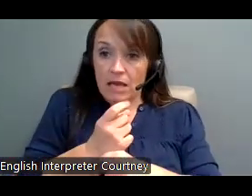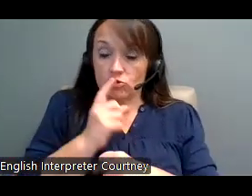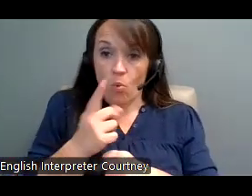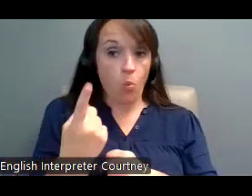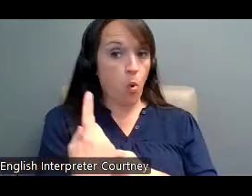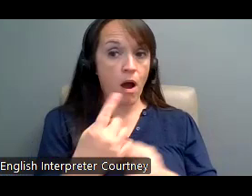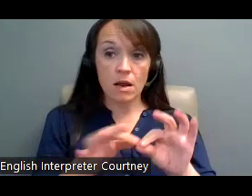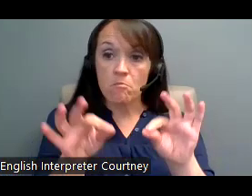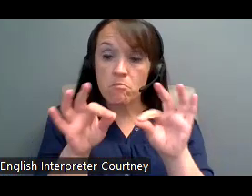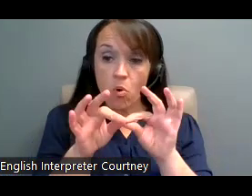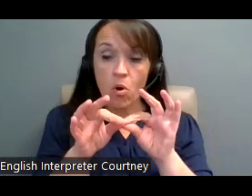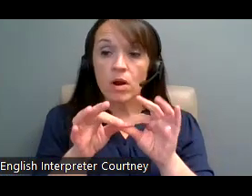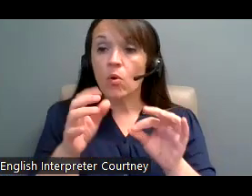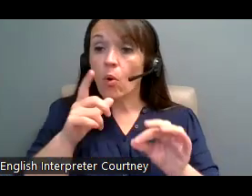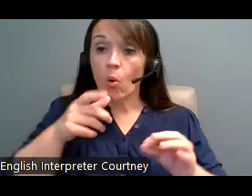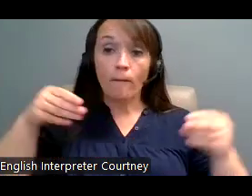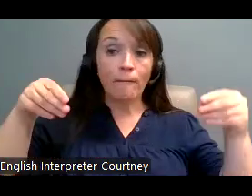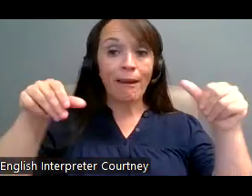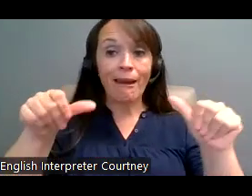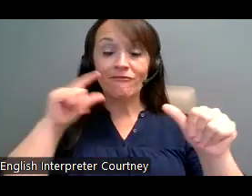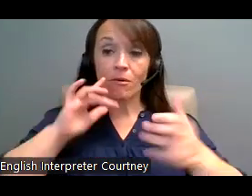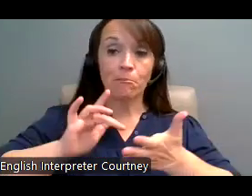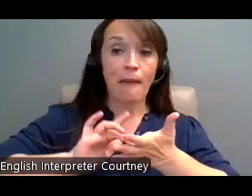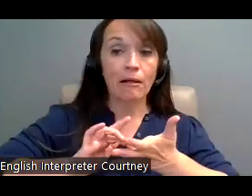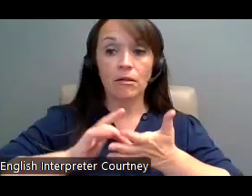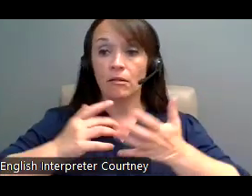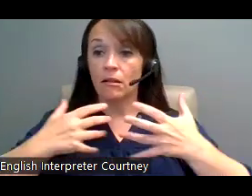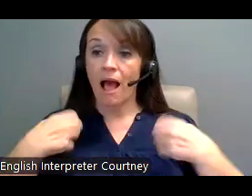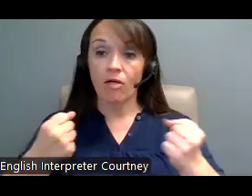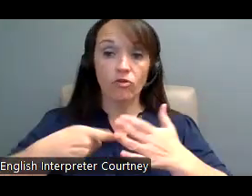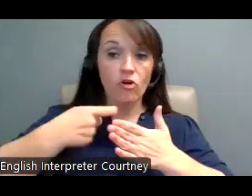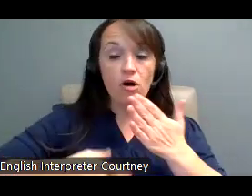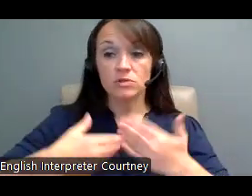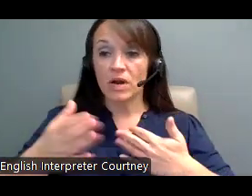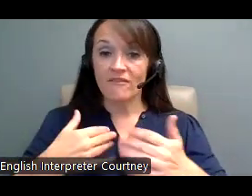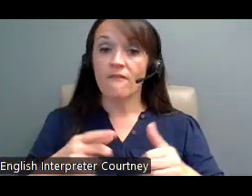private insurance, if you have Medicare, all of those funds will pay first and then Medicaid will